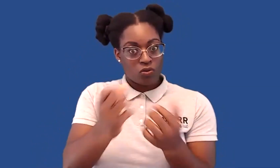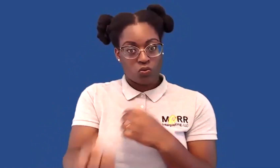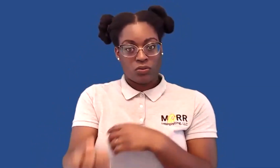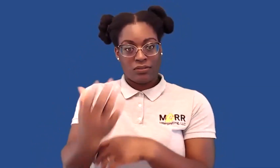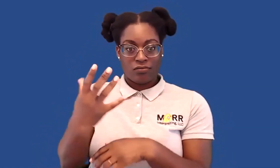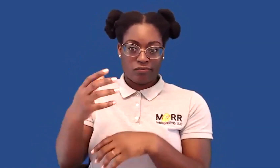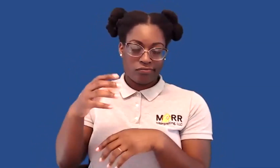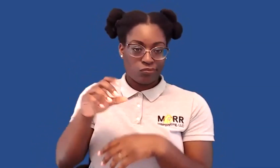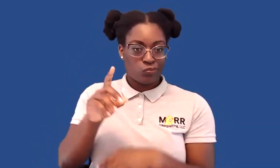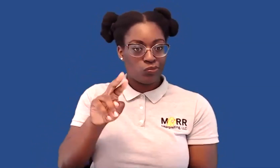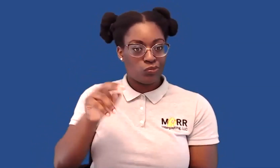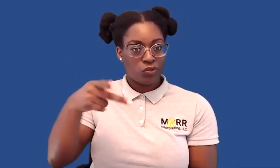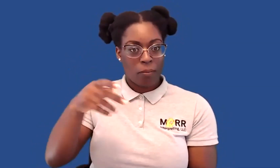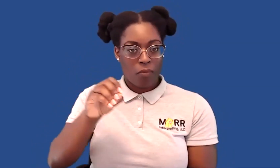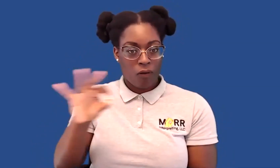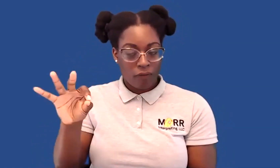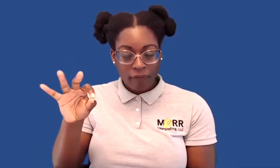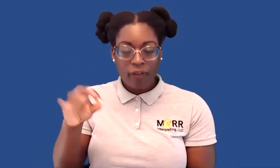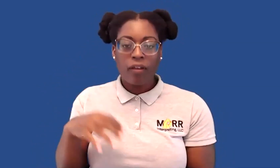"In-person and synchronous sessions help avoid that.